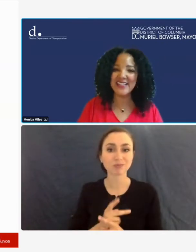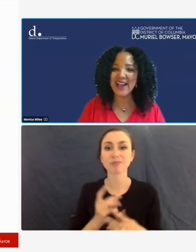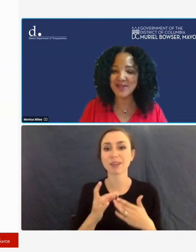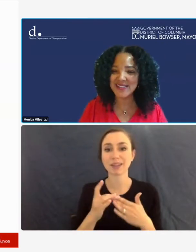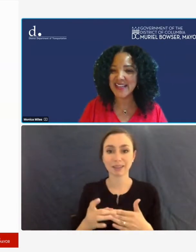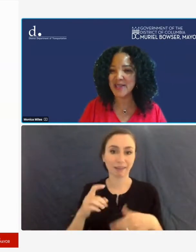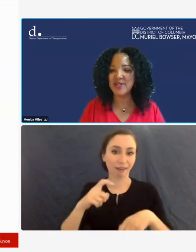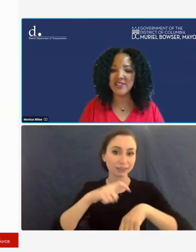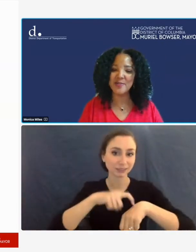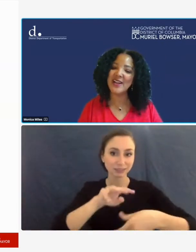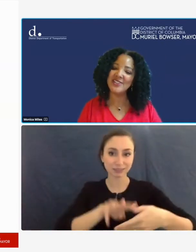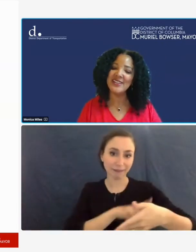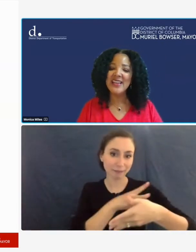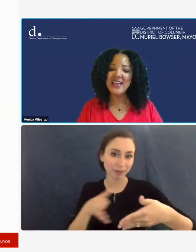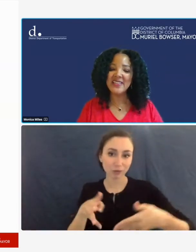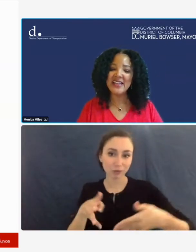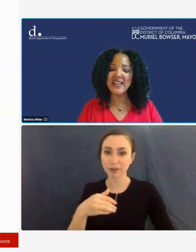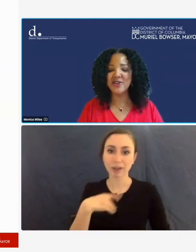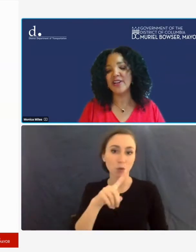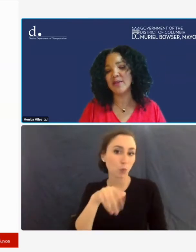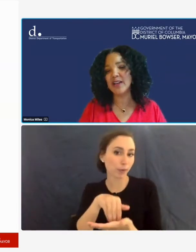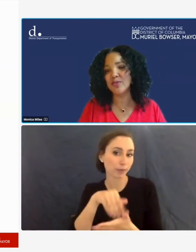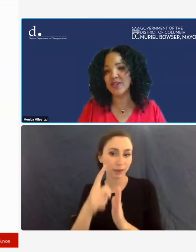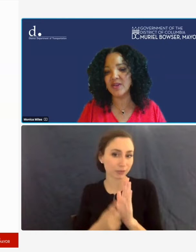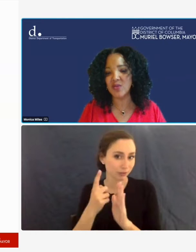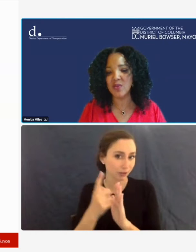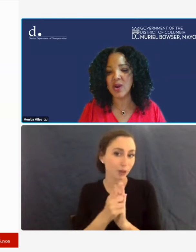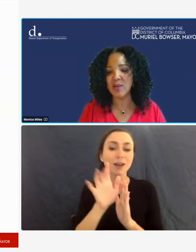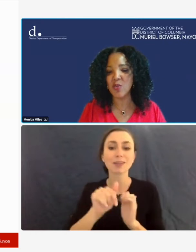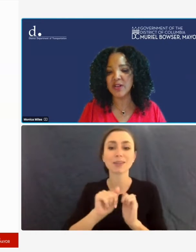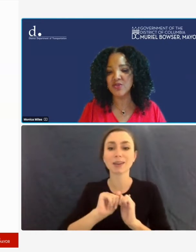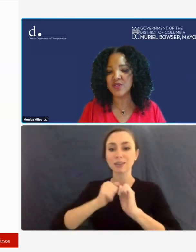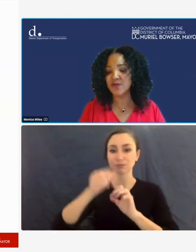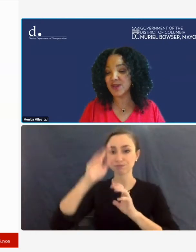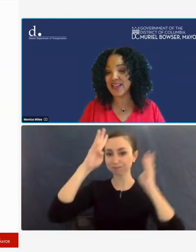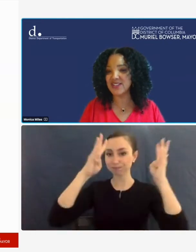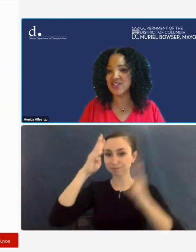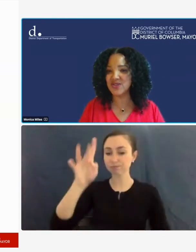that he put into the project and that's how you're coming up with the um 104 thousand two thirty